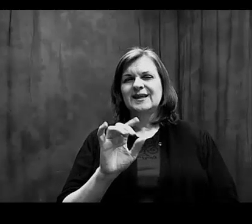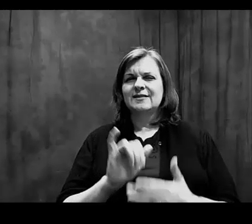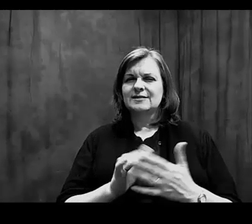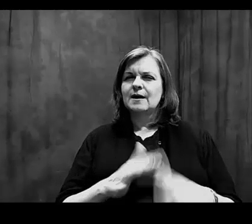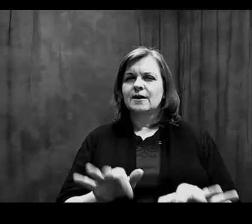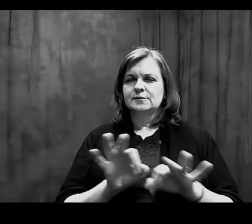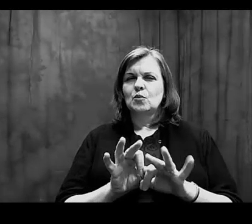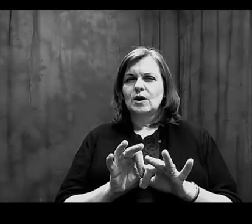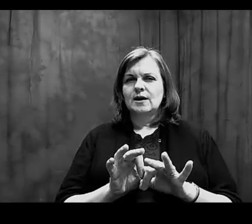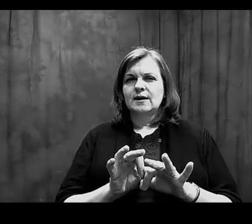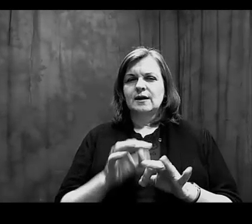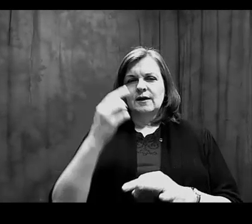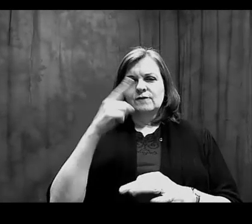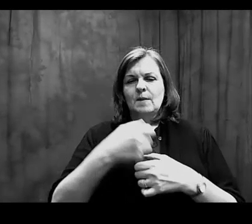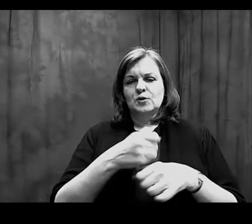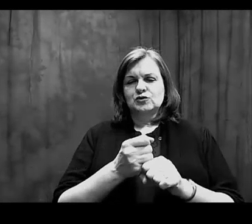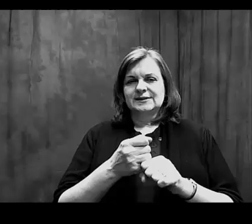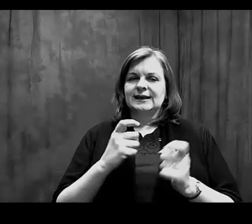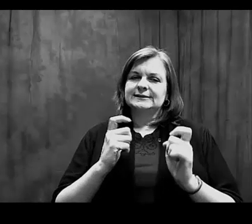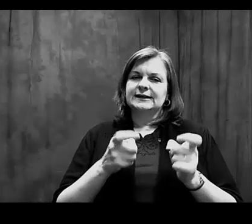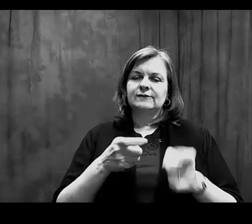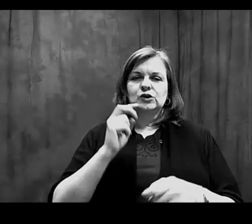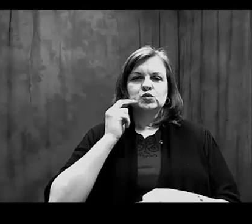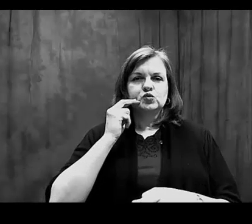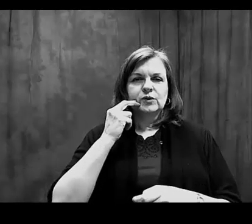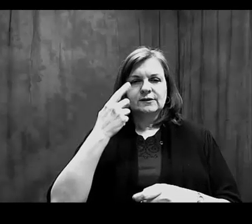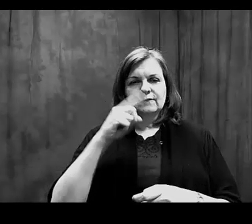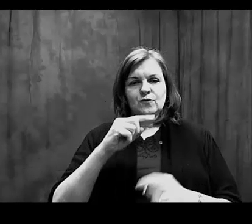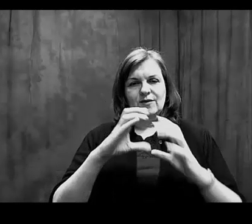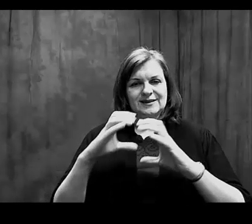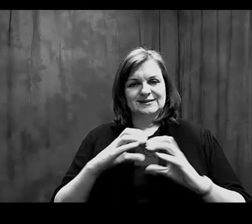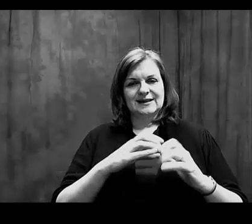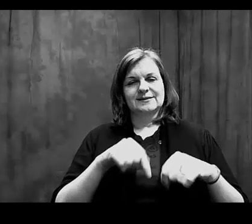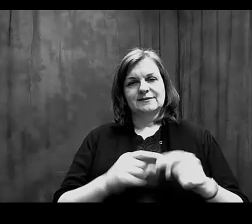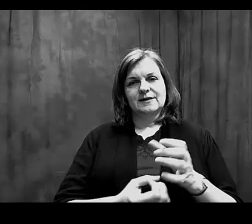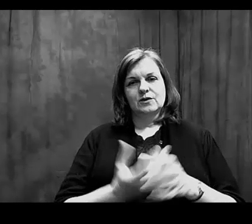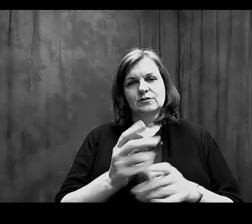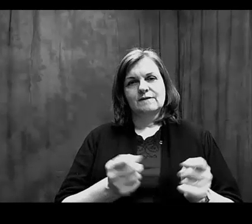is actually going to be fluid filled this becomes important for producing